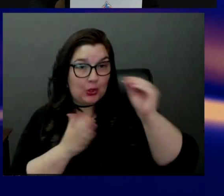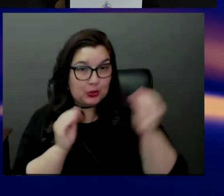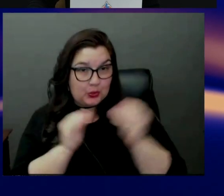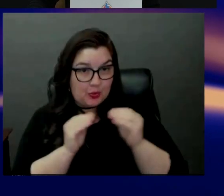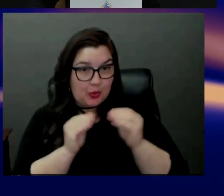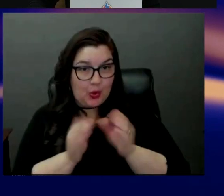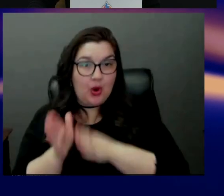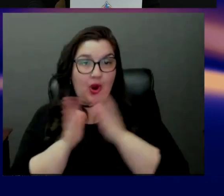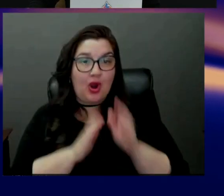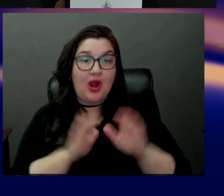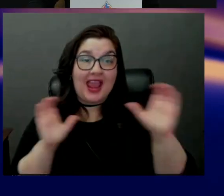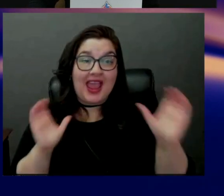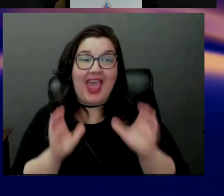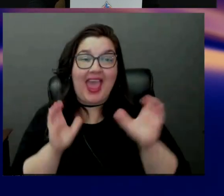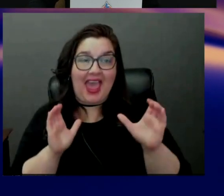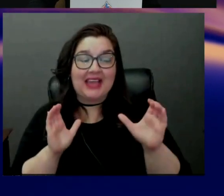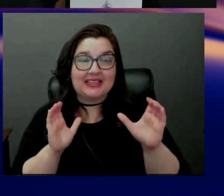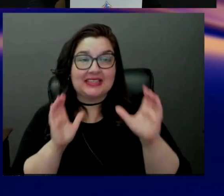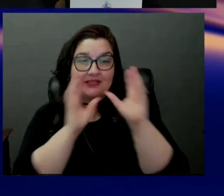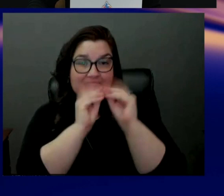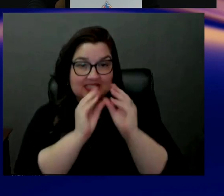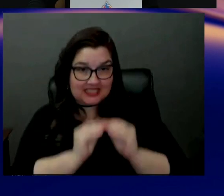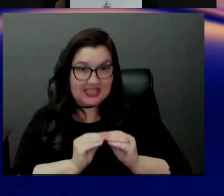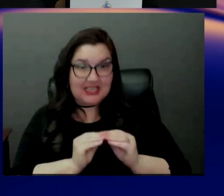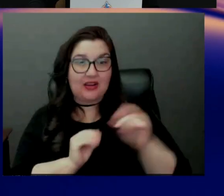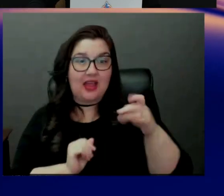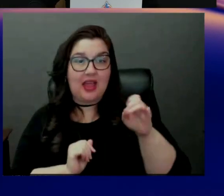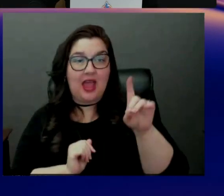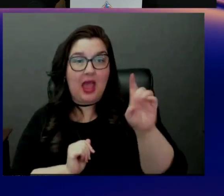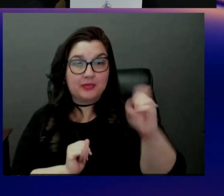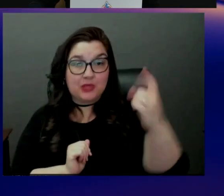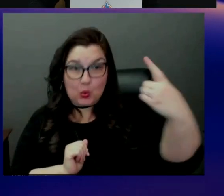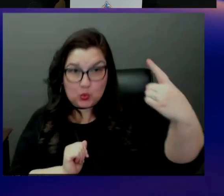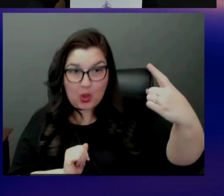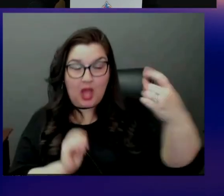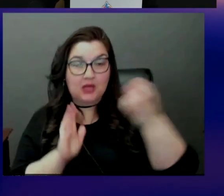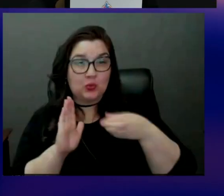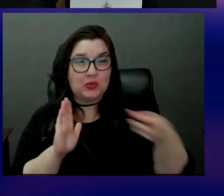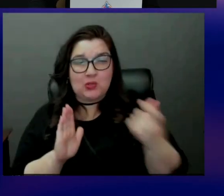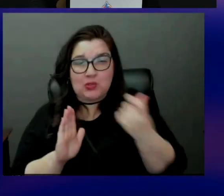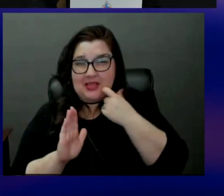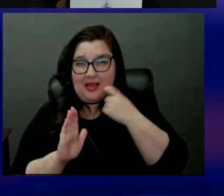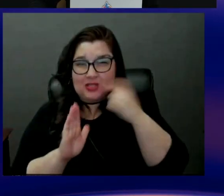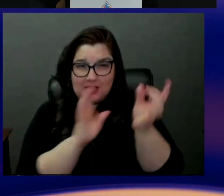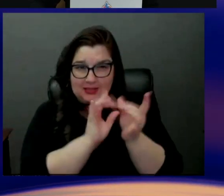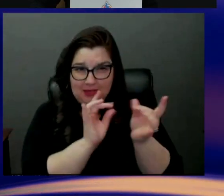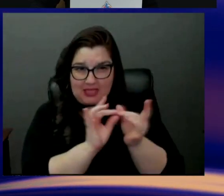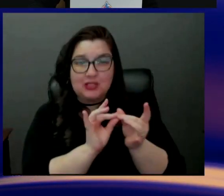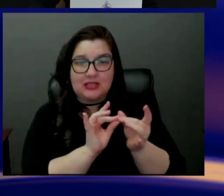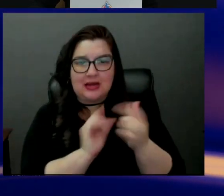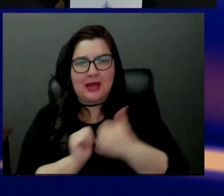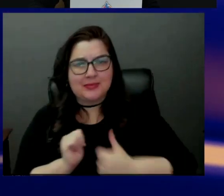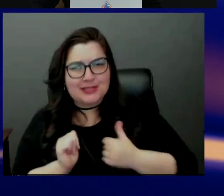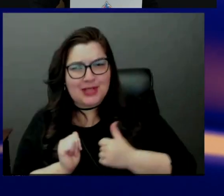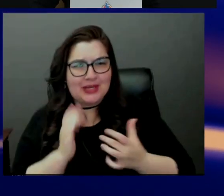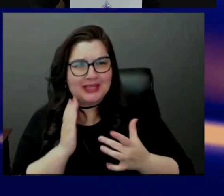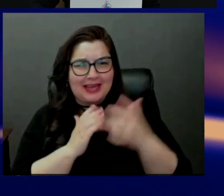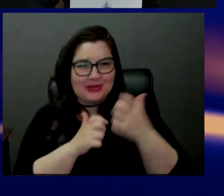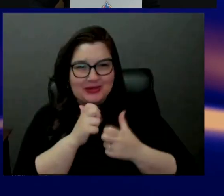where we can currently see we have episode one with the resources I was just talking about. So sorry for the technical difficulties there but we did get that figured out.